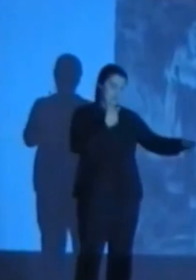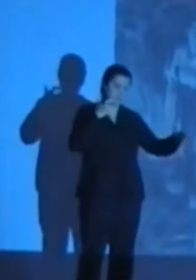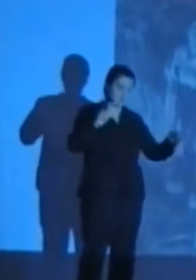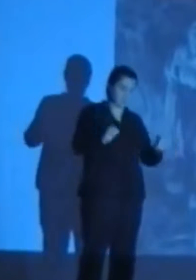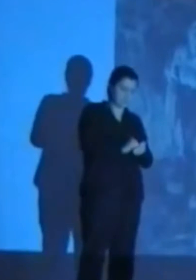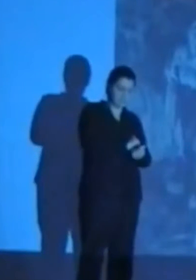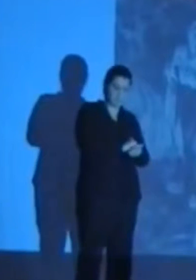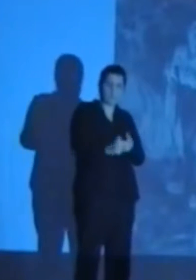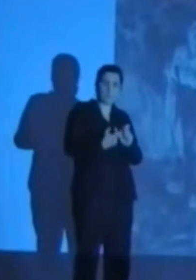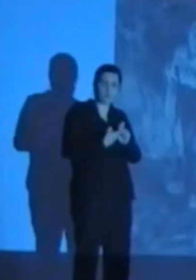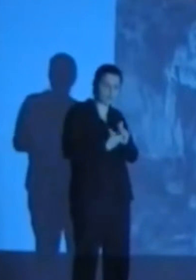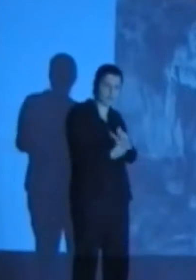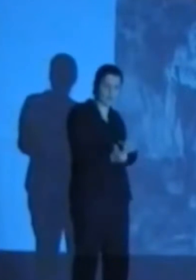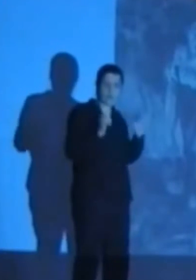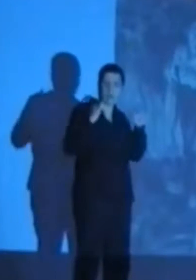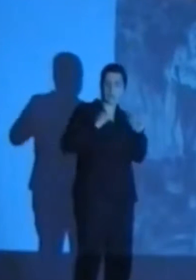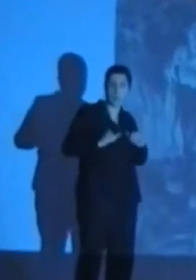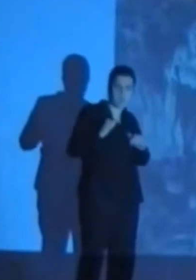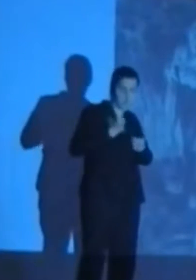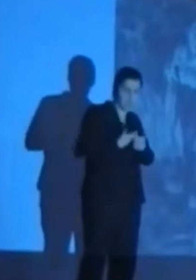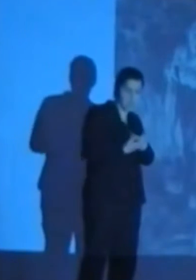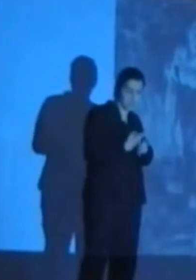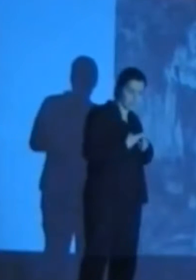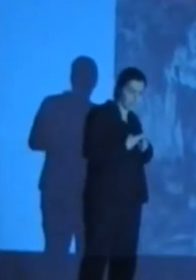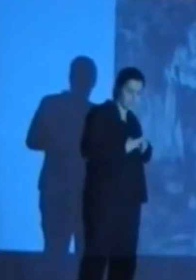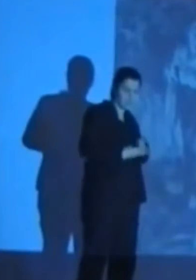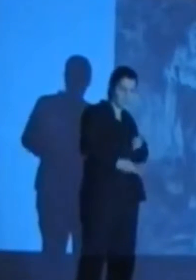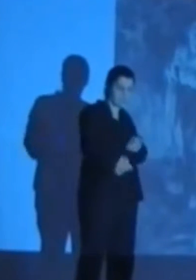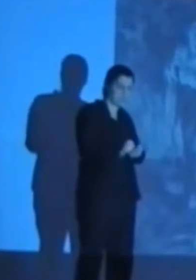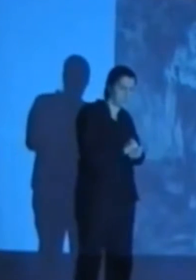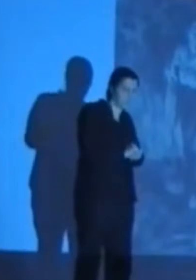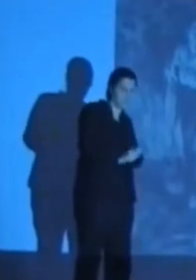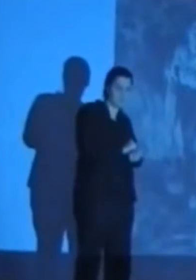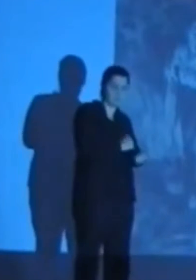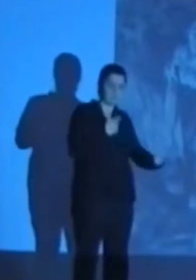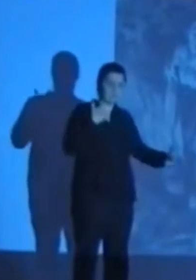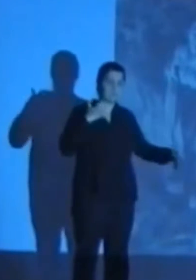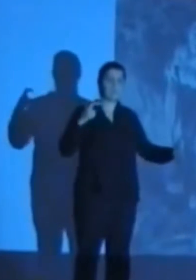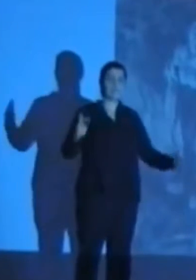By the streamlet’s bank she washes, Slowly beating as in dreams.